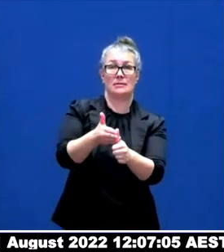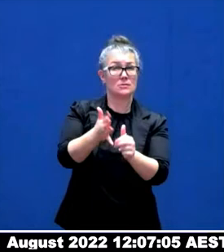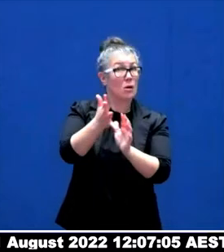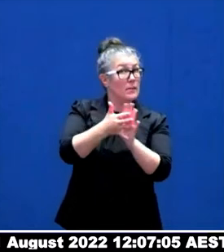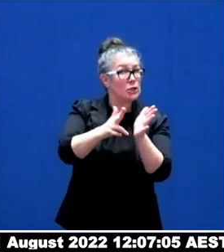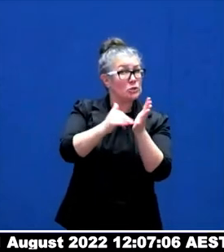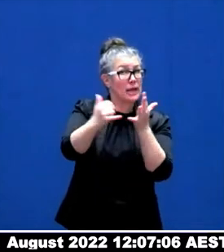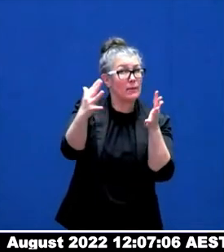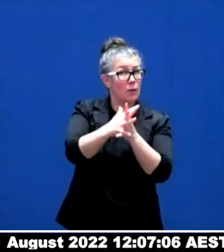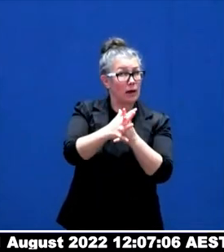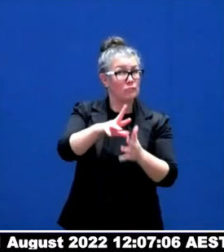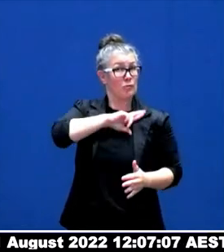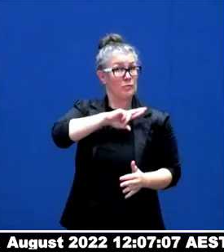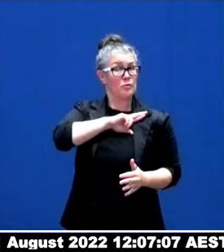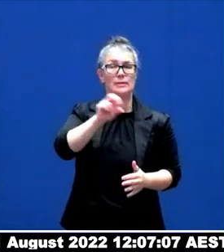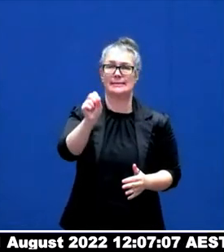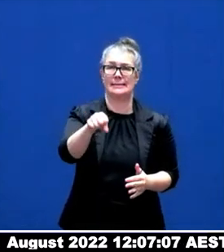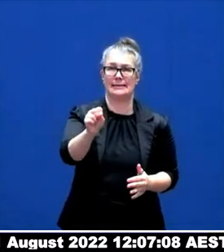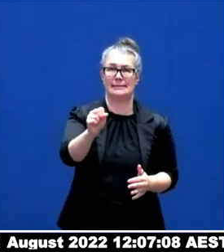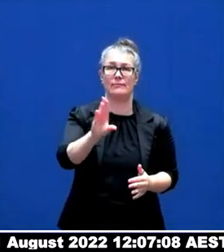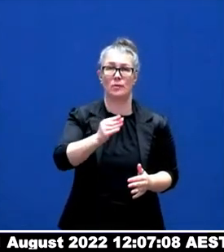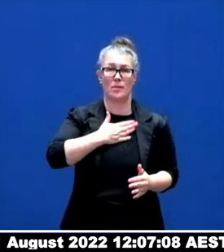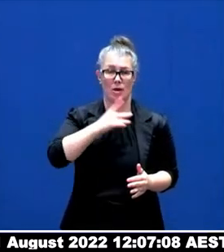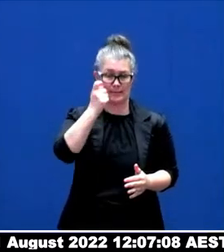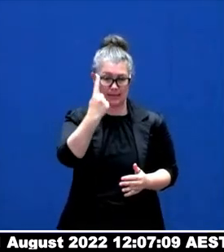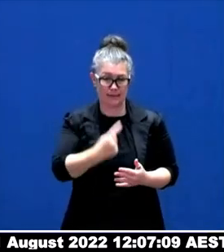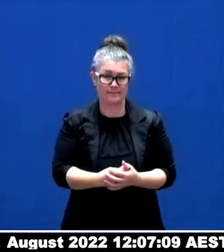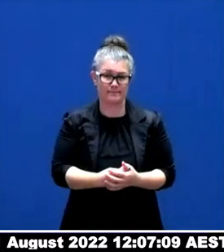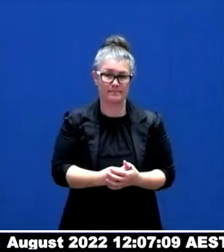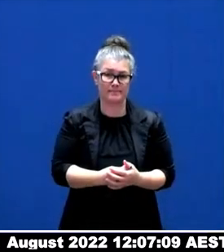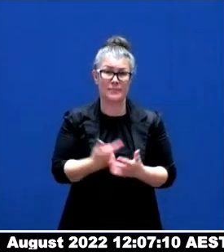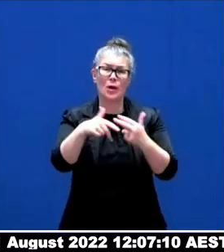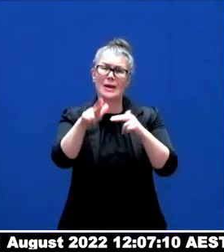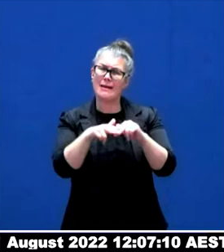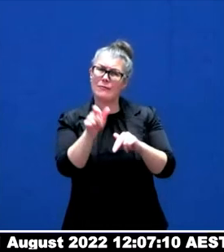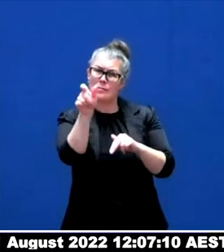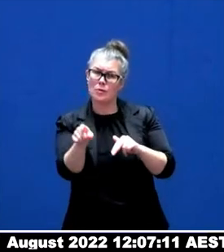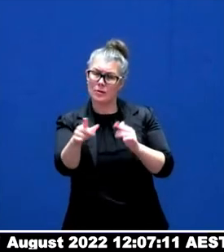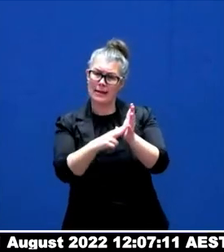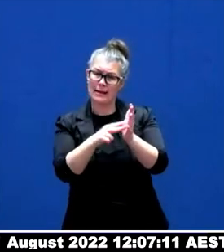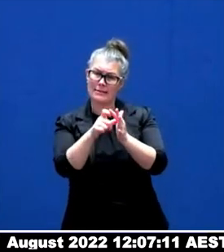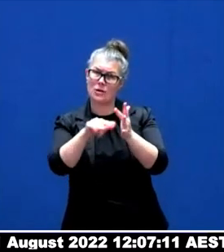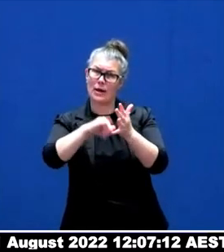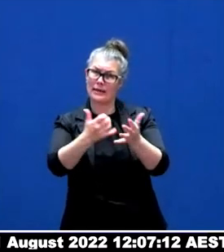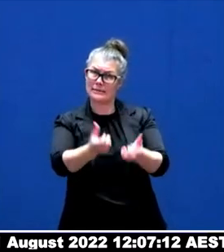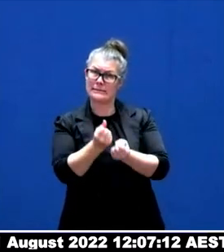That's my understanding. And is it the view that if the person is an NDIS participant, then the